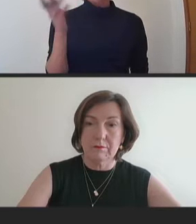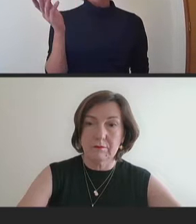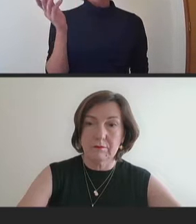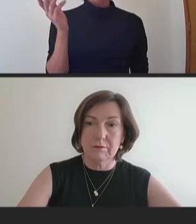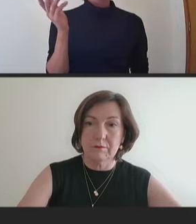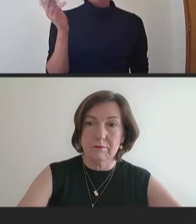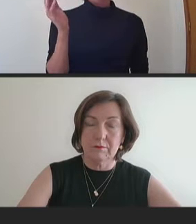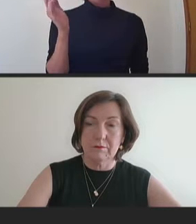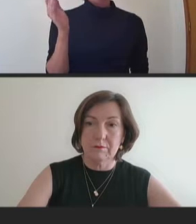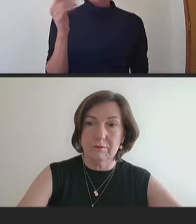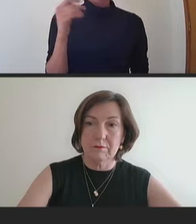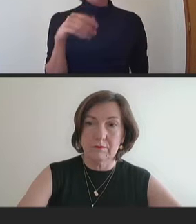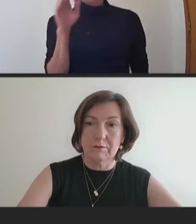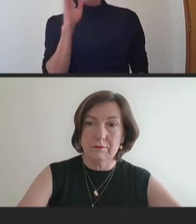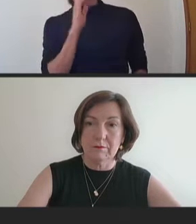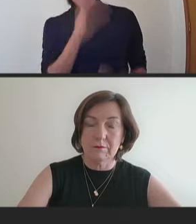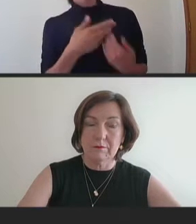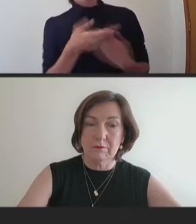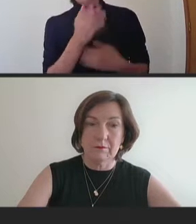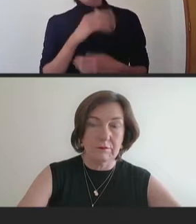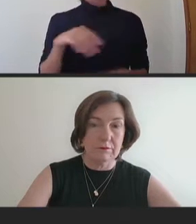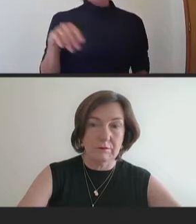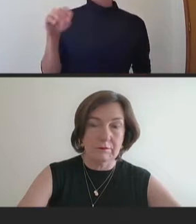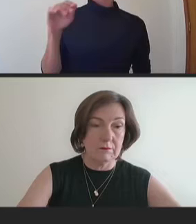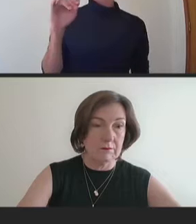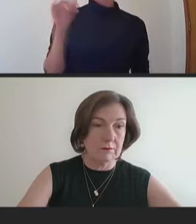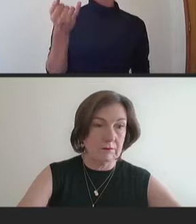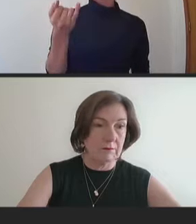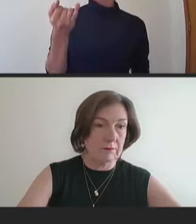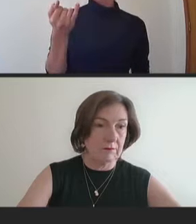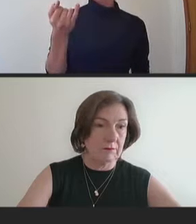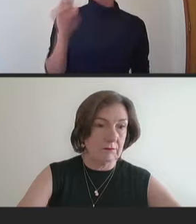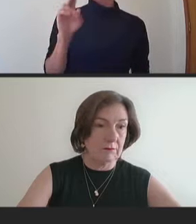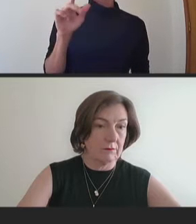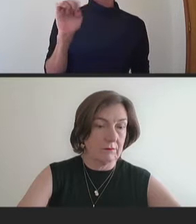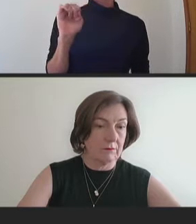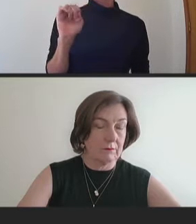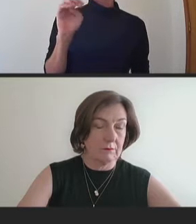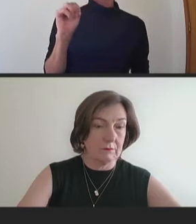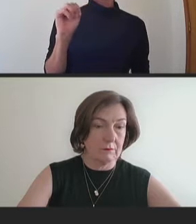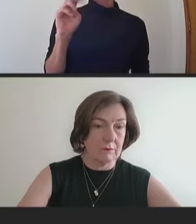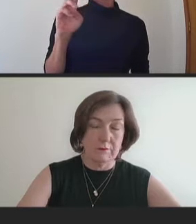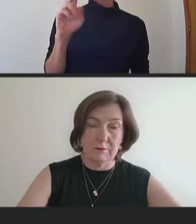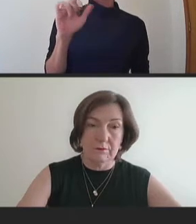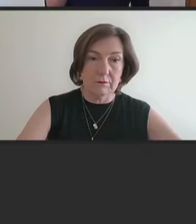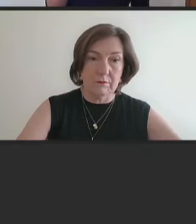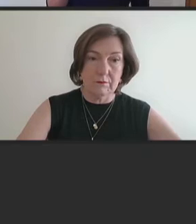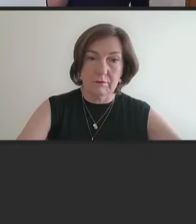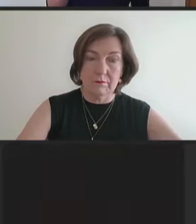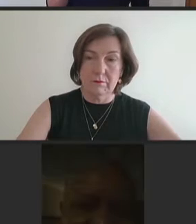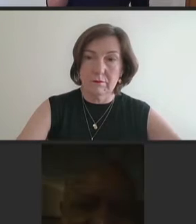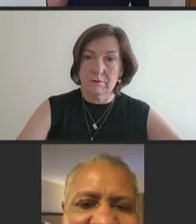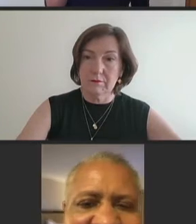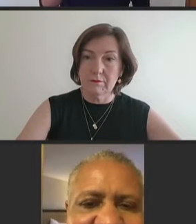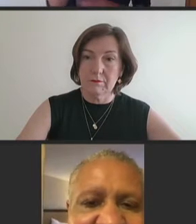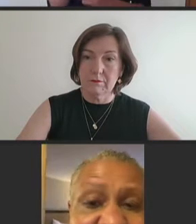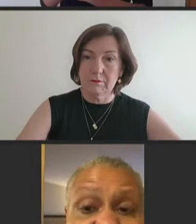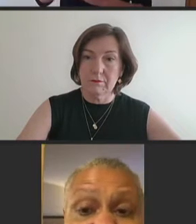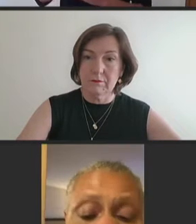Ann Aikin: Good morning. Jewel Mullen? I also saw her on.